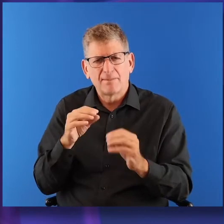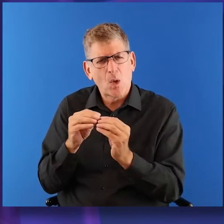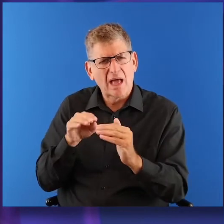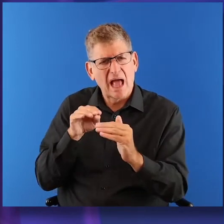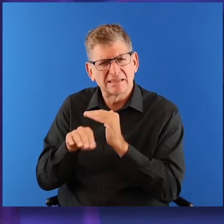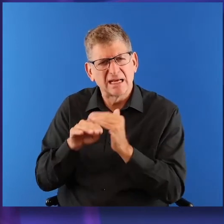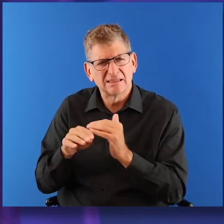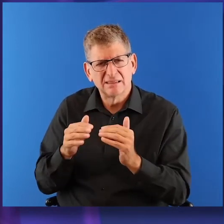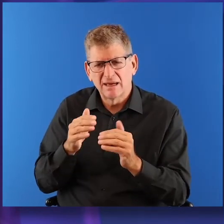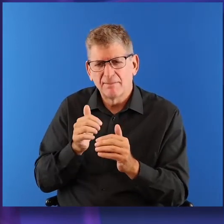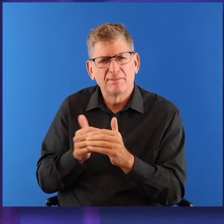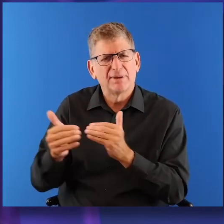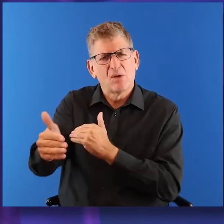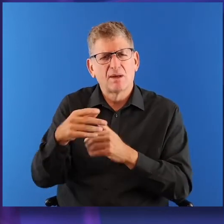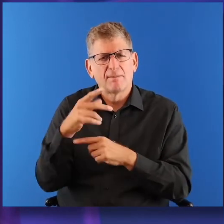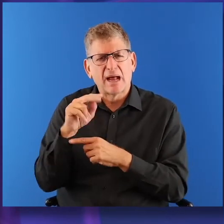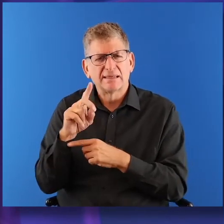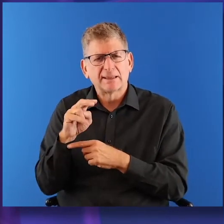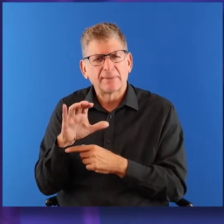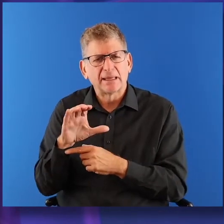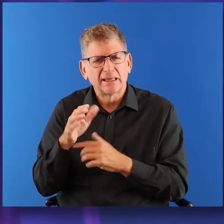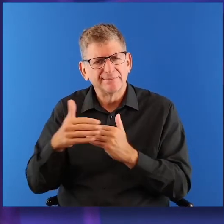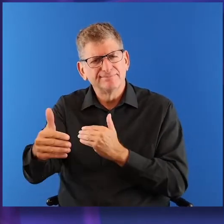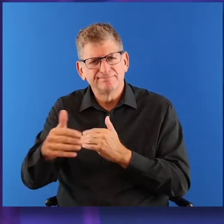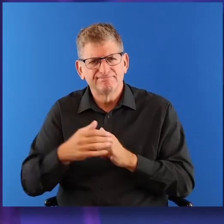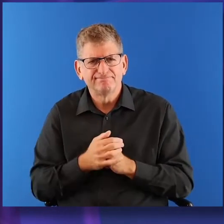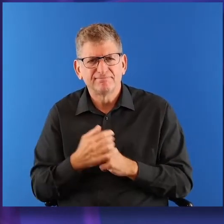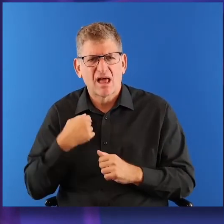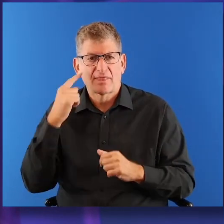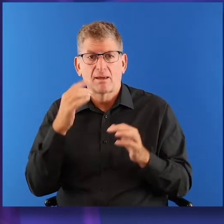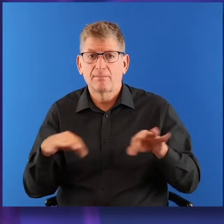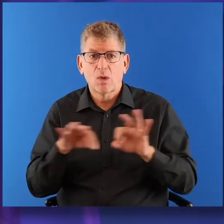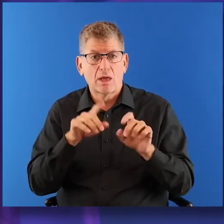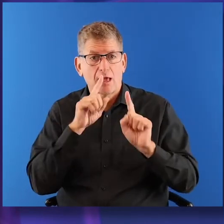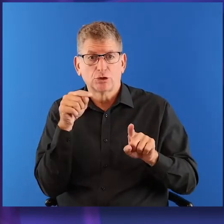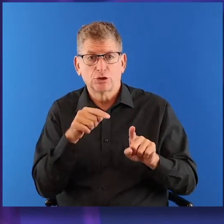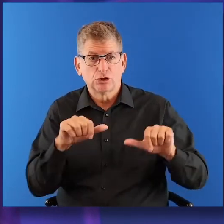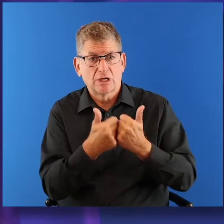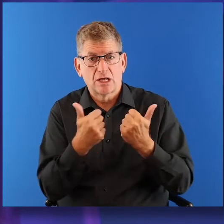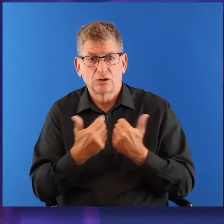I believe an important part of the answer to these challenges and the recovery we are